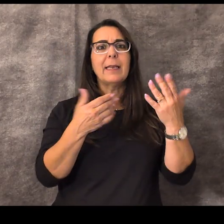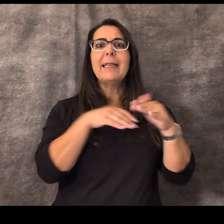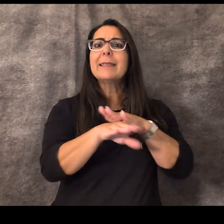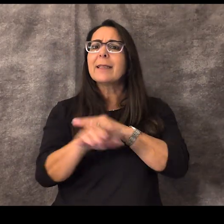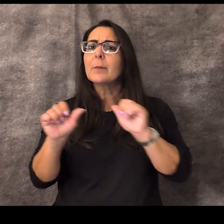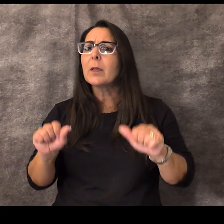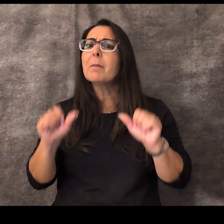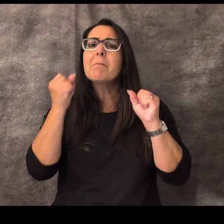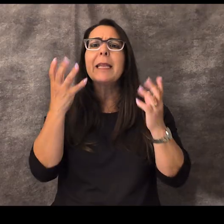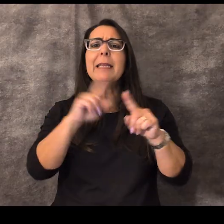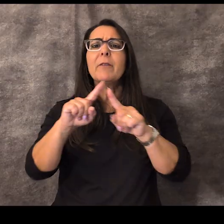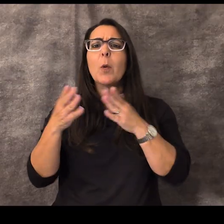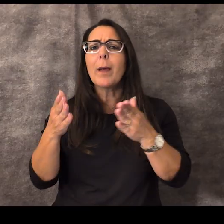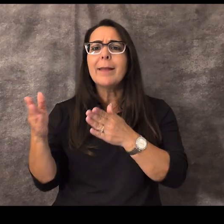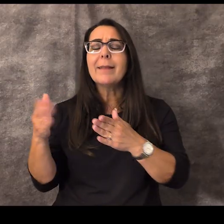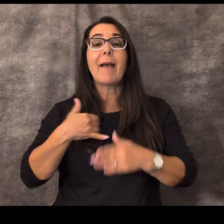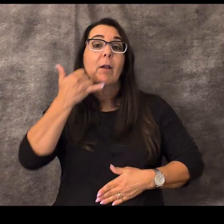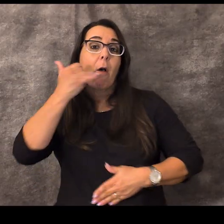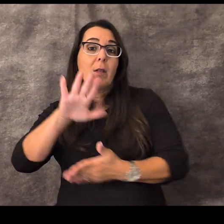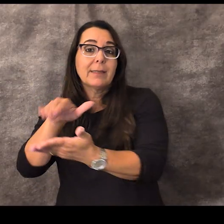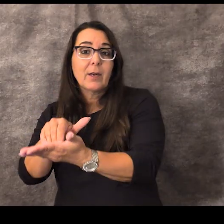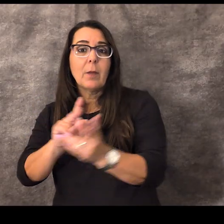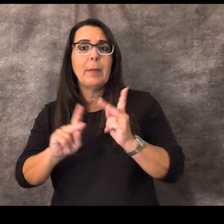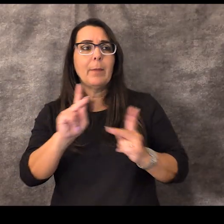There's a call center people can call, to get help.